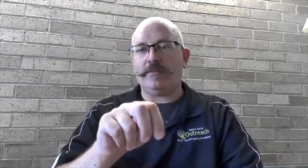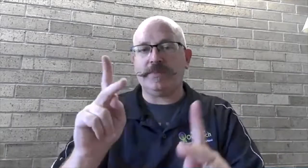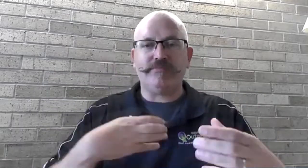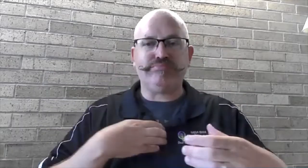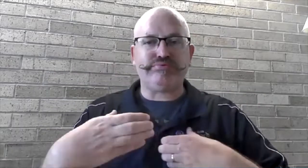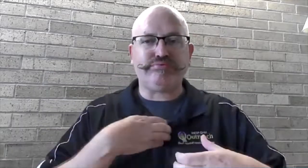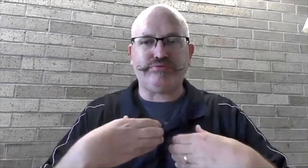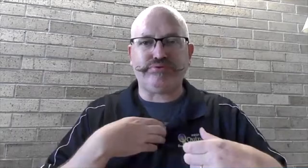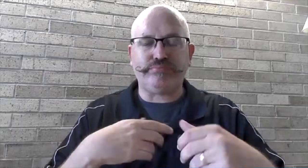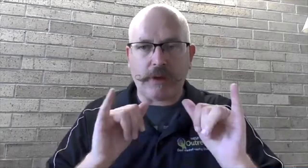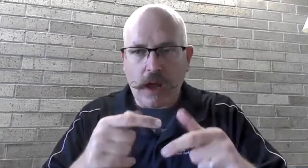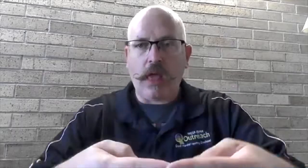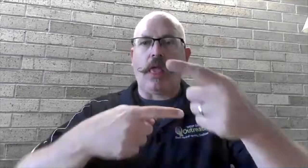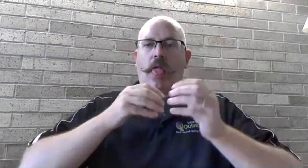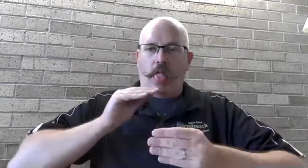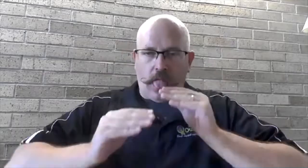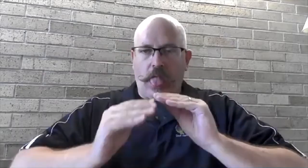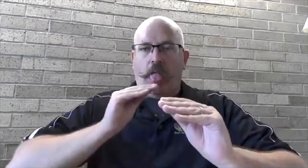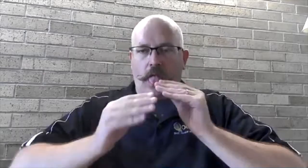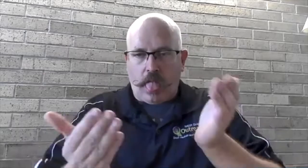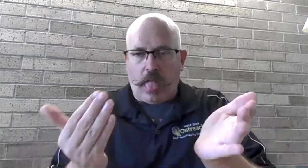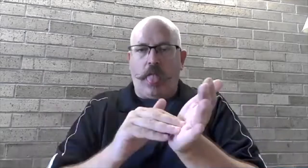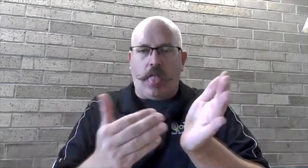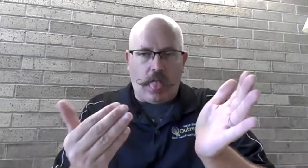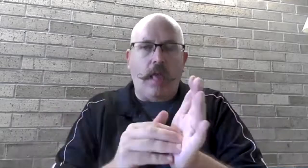the long run and people are going to complain. Then you're going to have to go back and